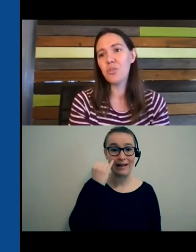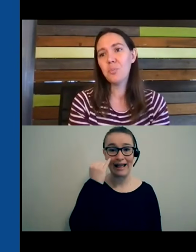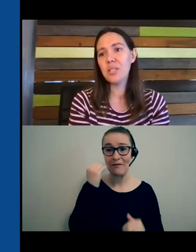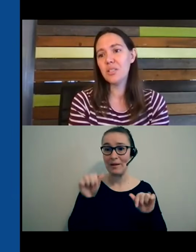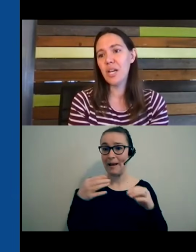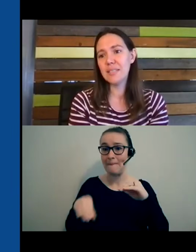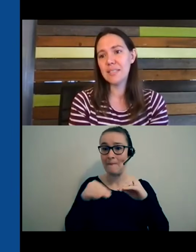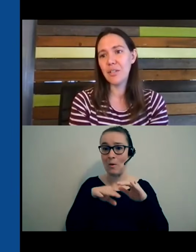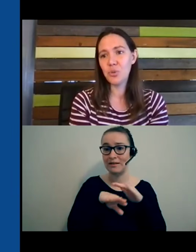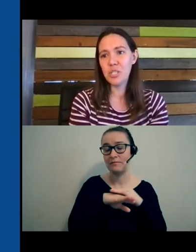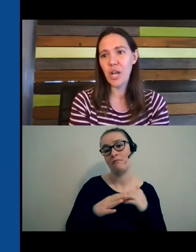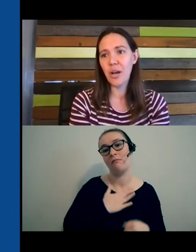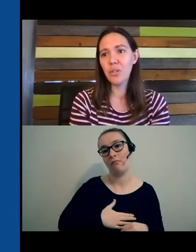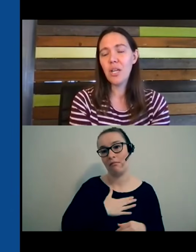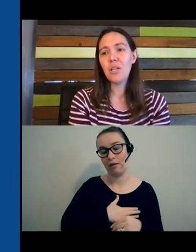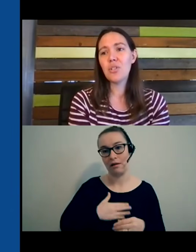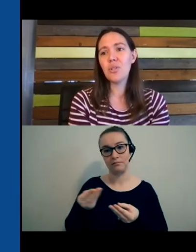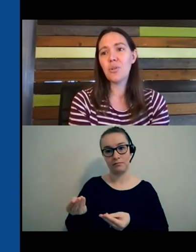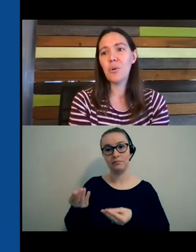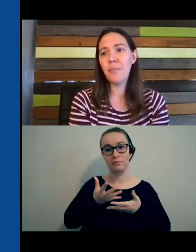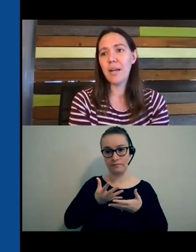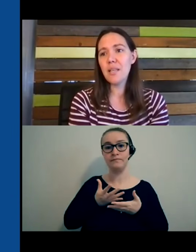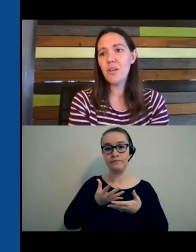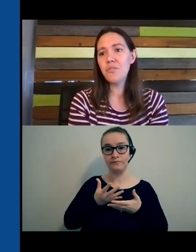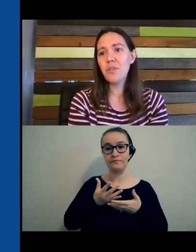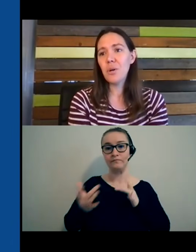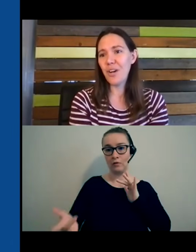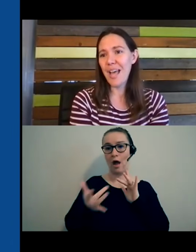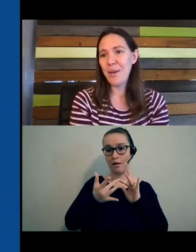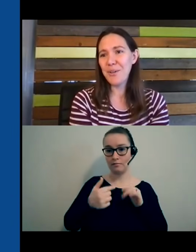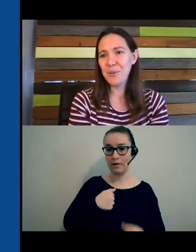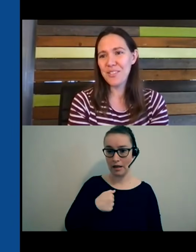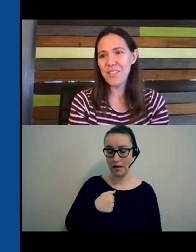please, don't hesitate to reach out to myself, or Emma who is here,